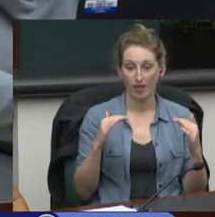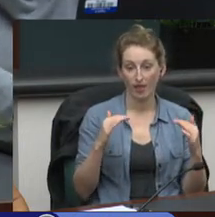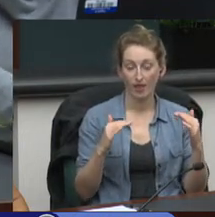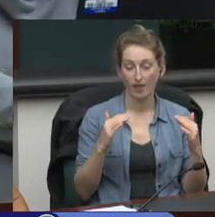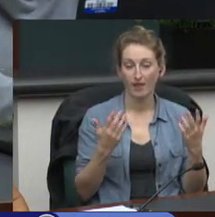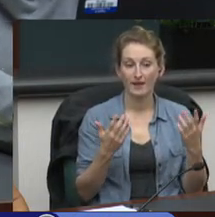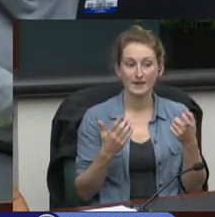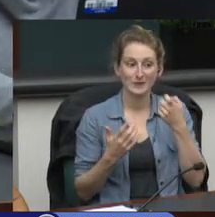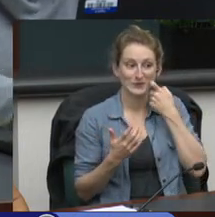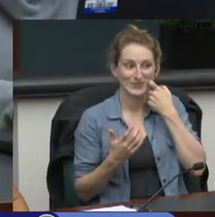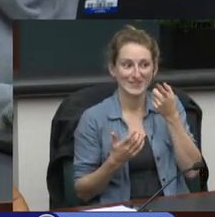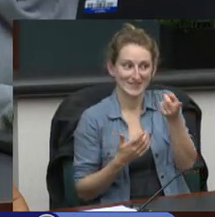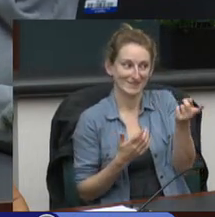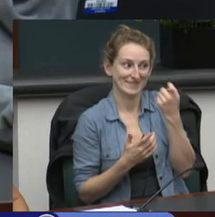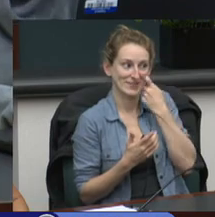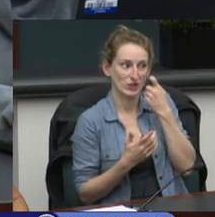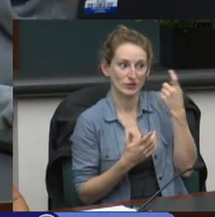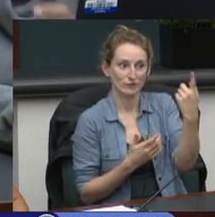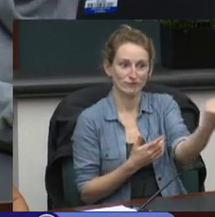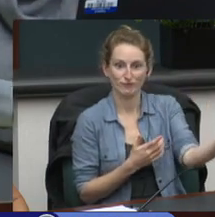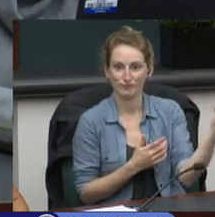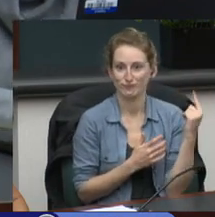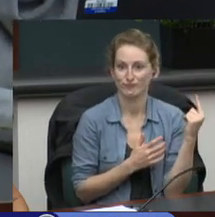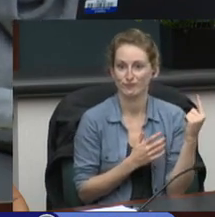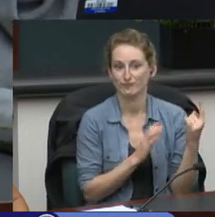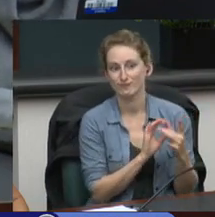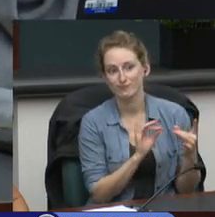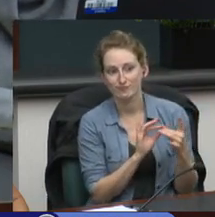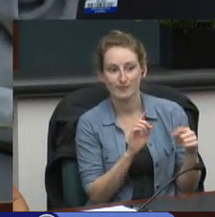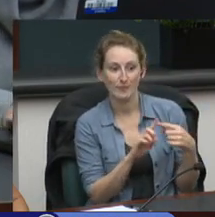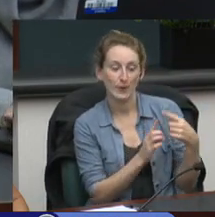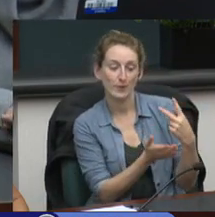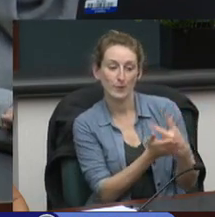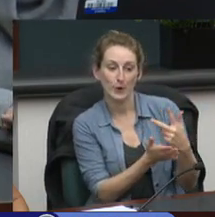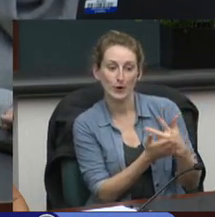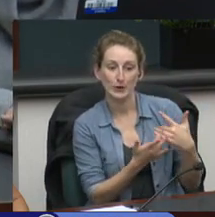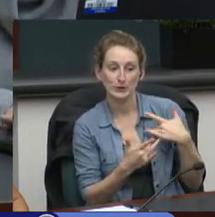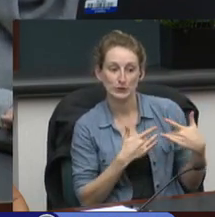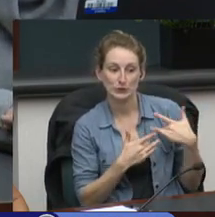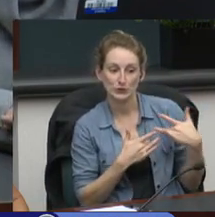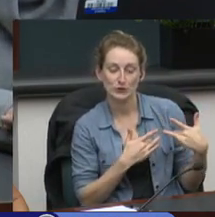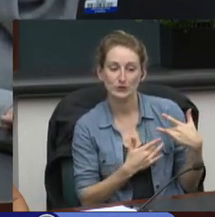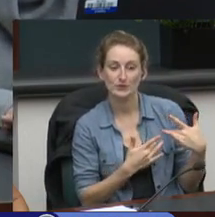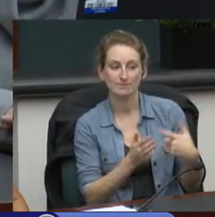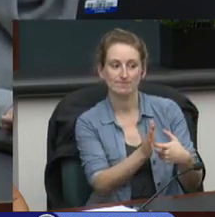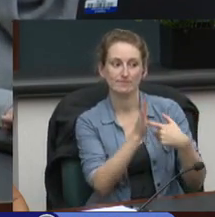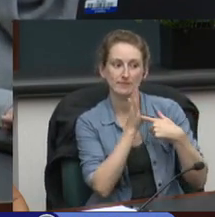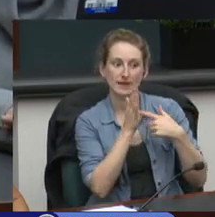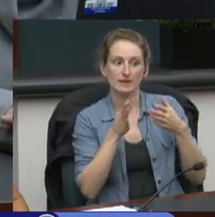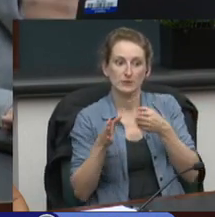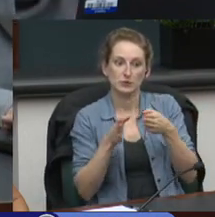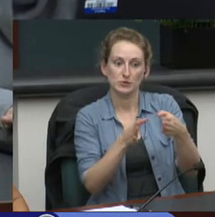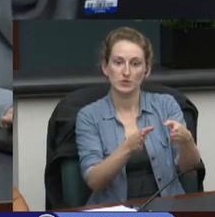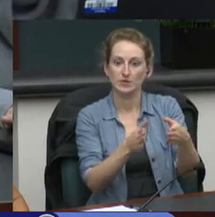concerns in areas and demands of public parking on street parking so it was a